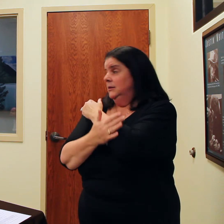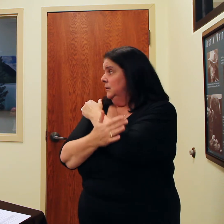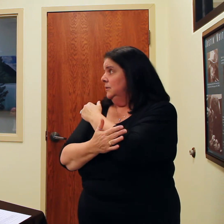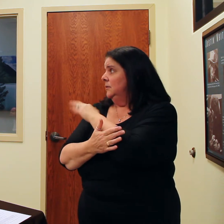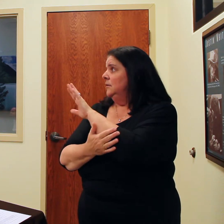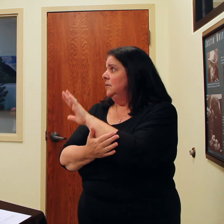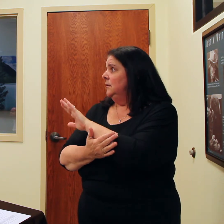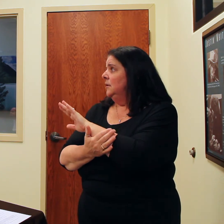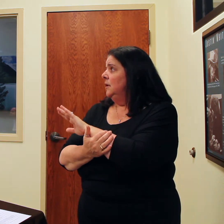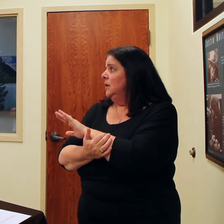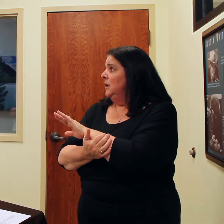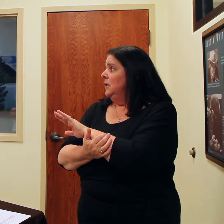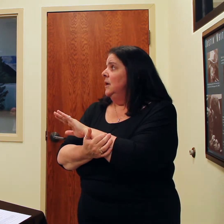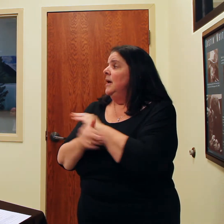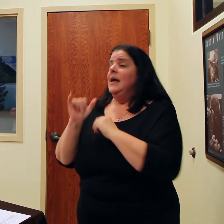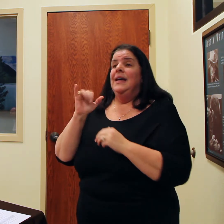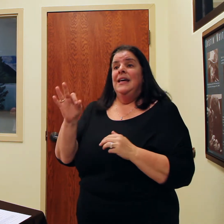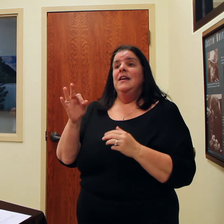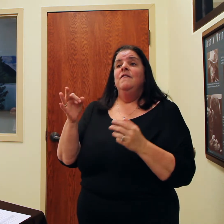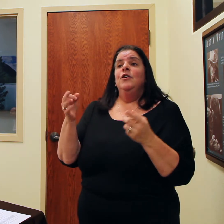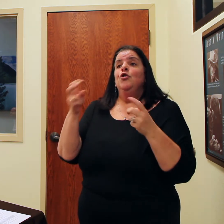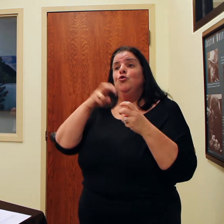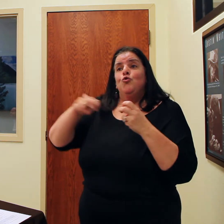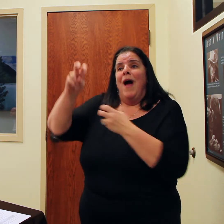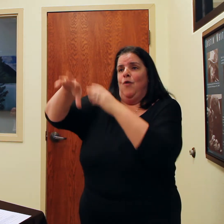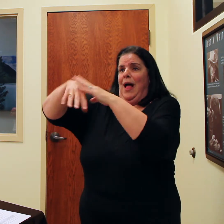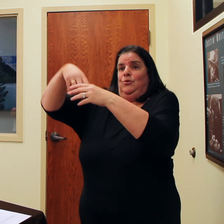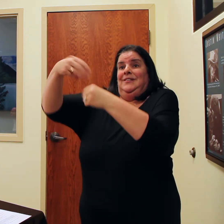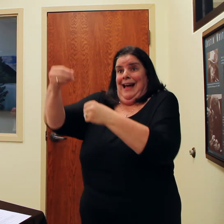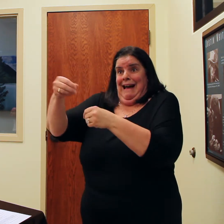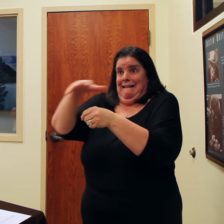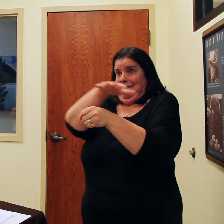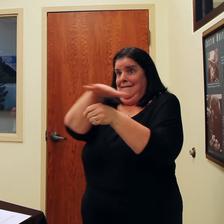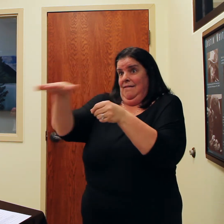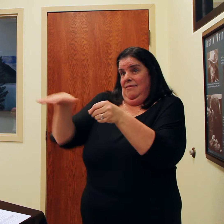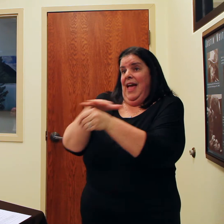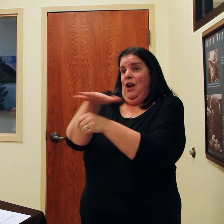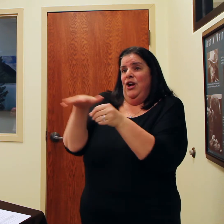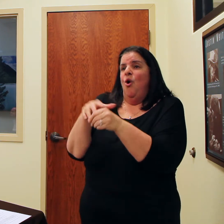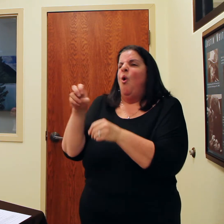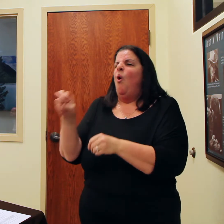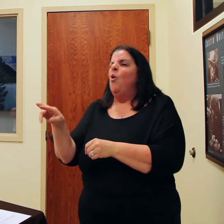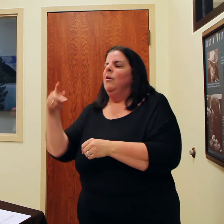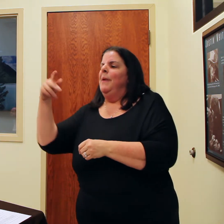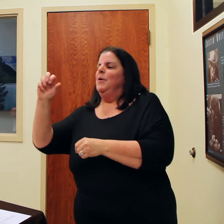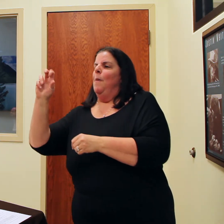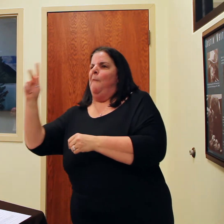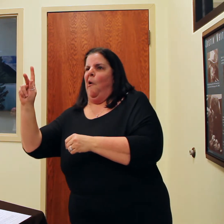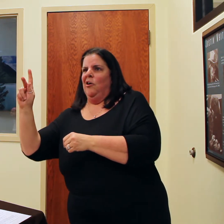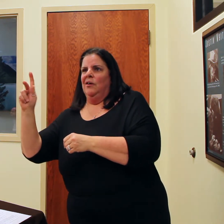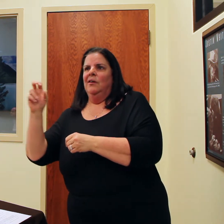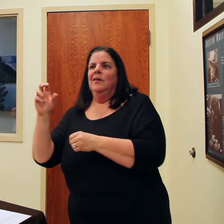The mics cannot touch. If you happen to travel outside of that area, or let's say you trickle over into Clark county, maybe your cell phone will come off